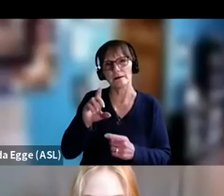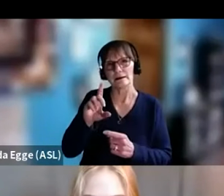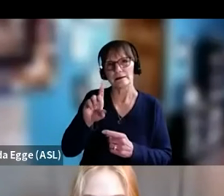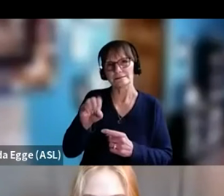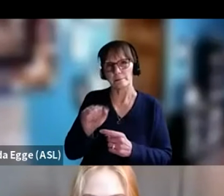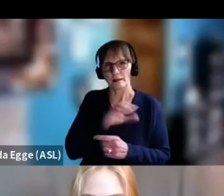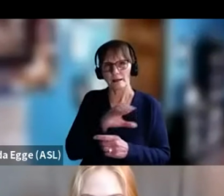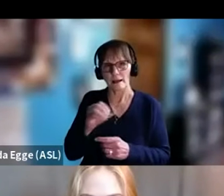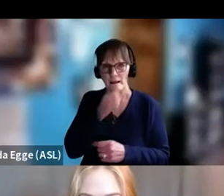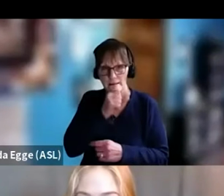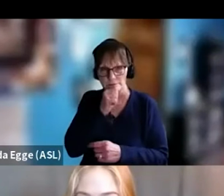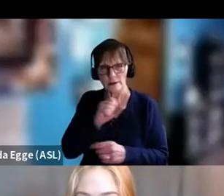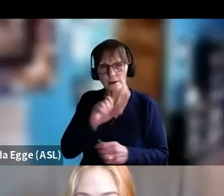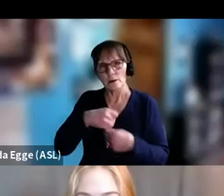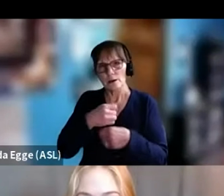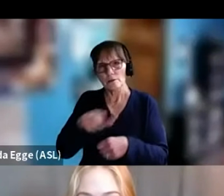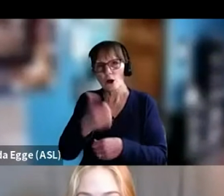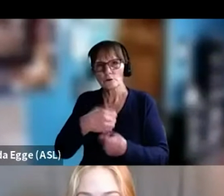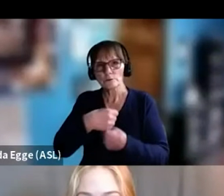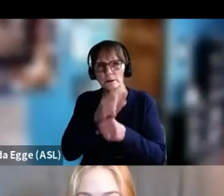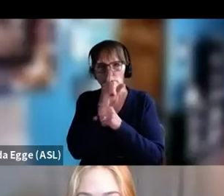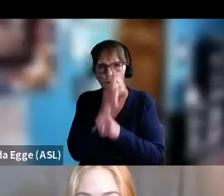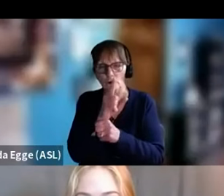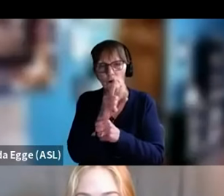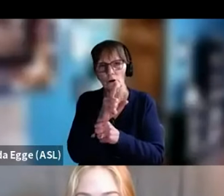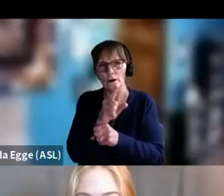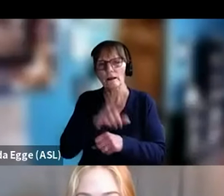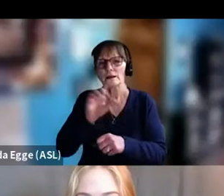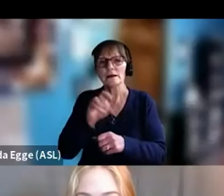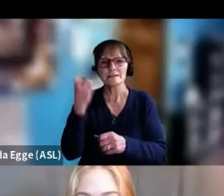The other is really making sure that even if somebody's on the street